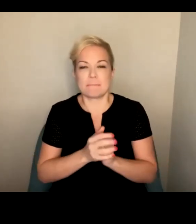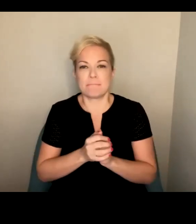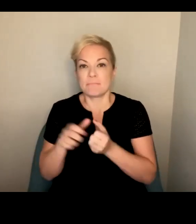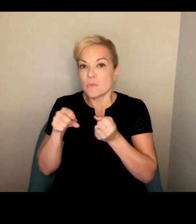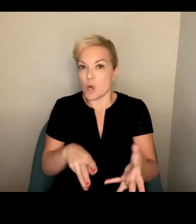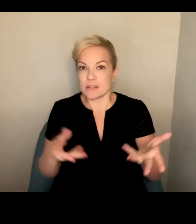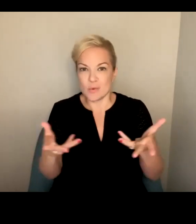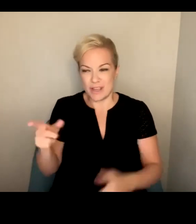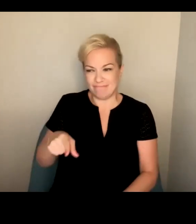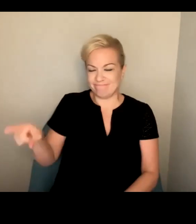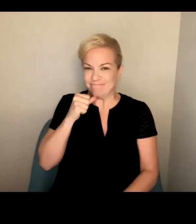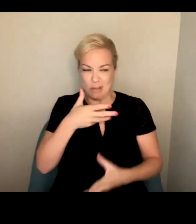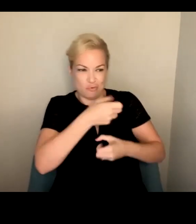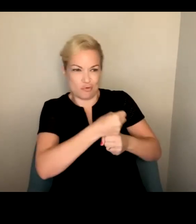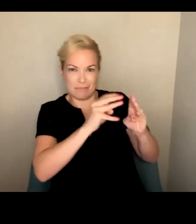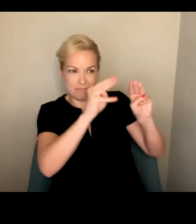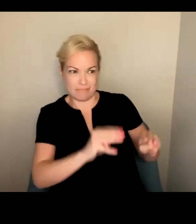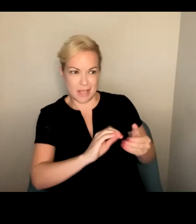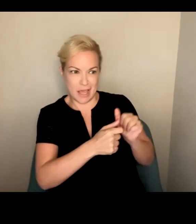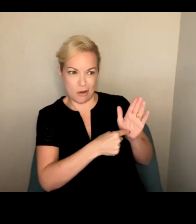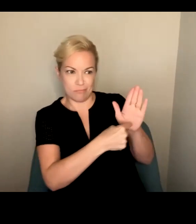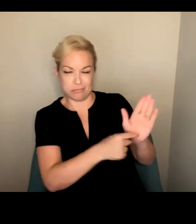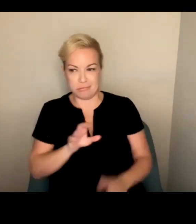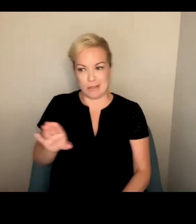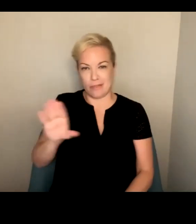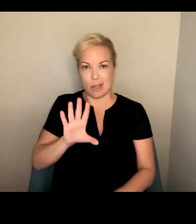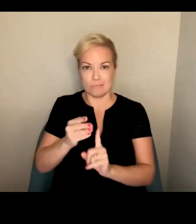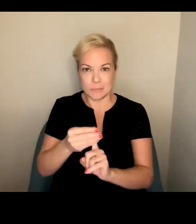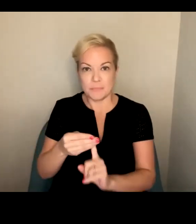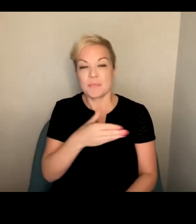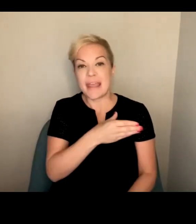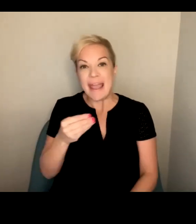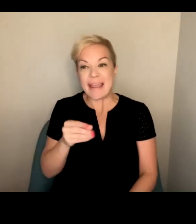as the ways in which museums and archives have advanced the work he will discuss with us today.